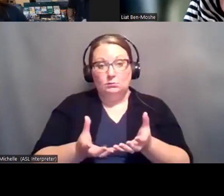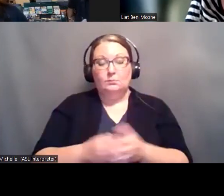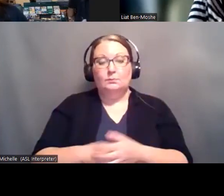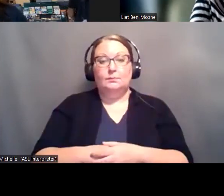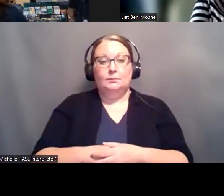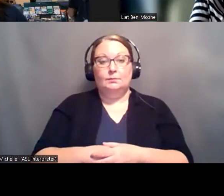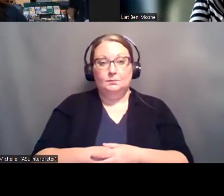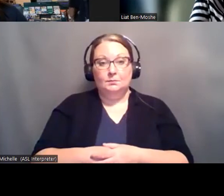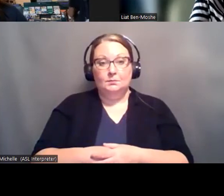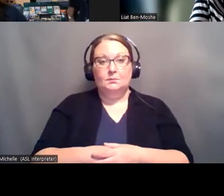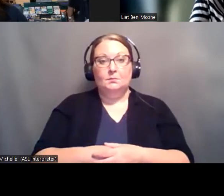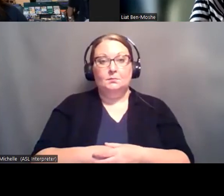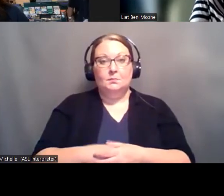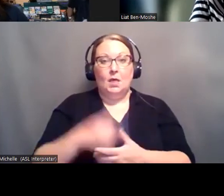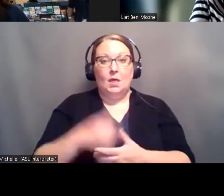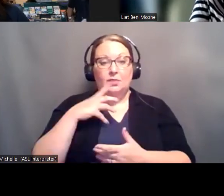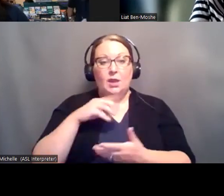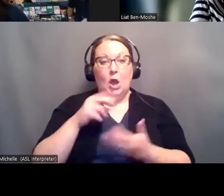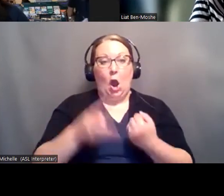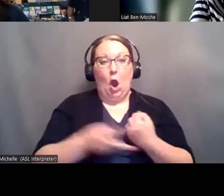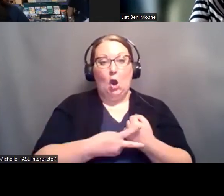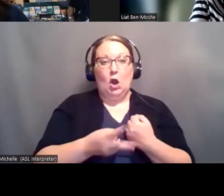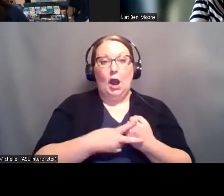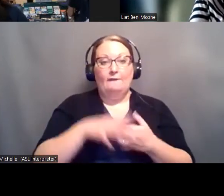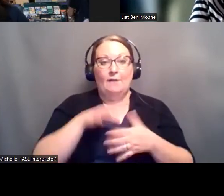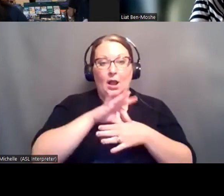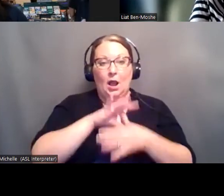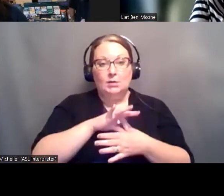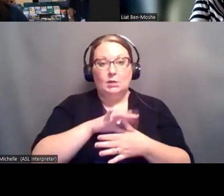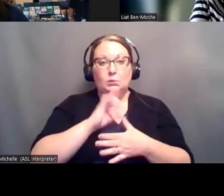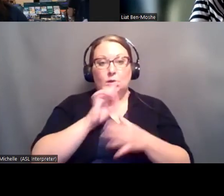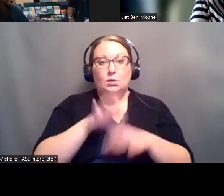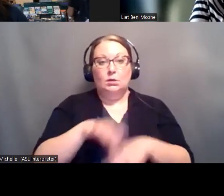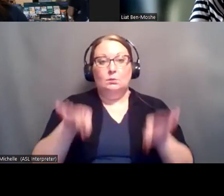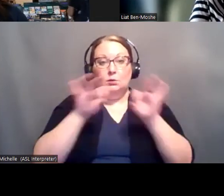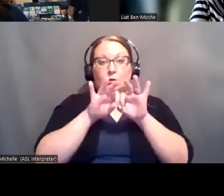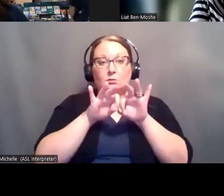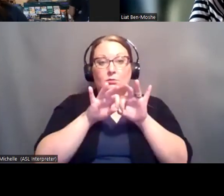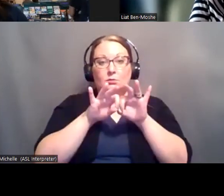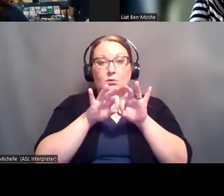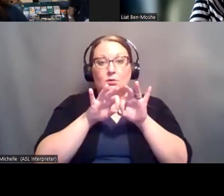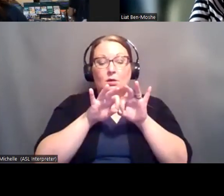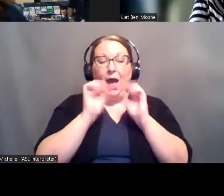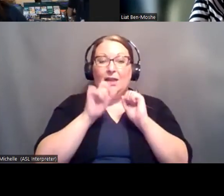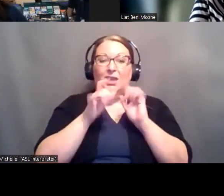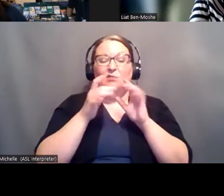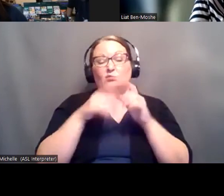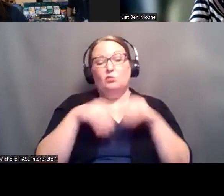And I think the archival content of this is very important. So, you know, I can give more specific examples of things,